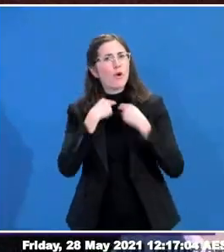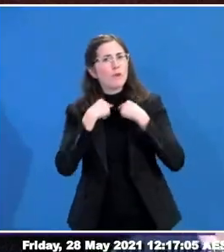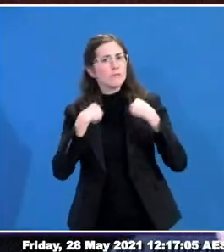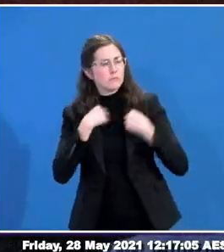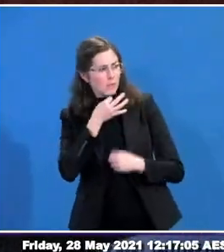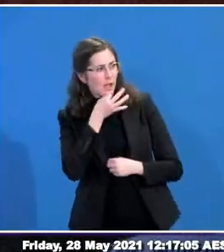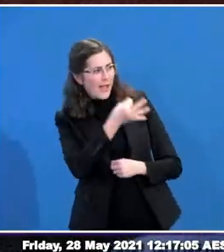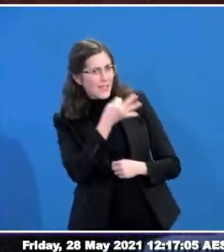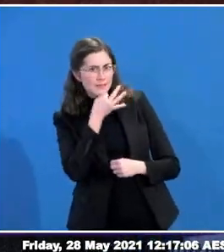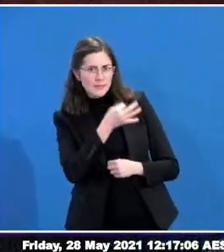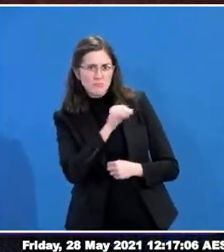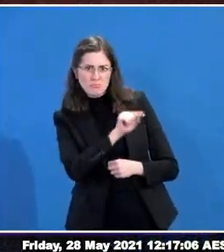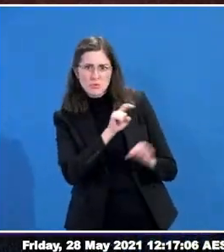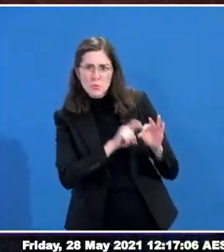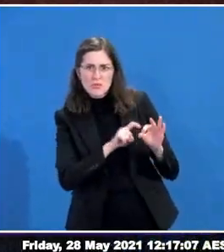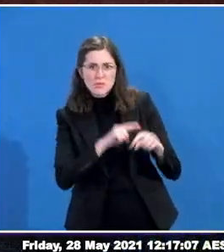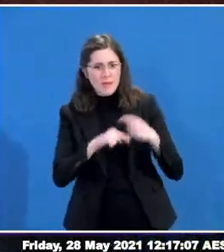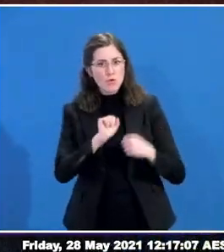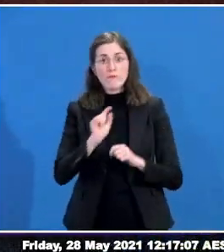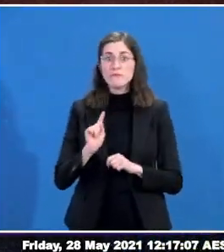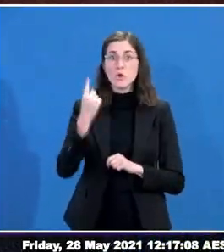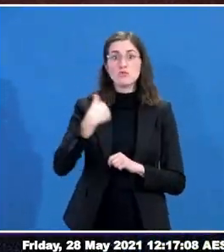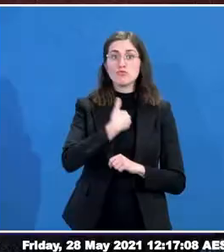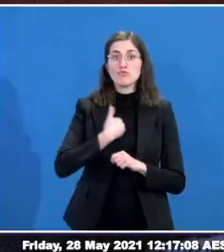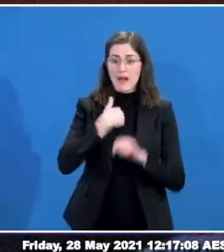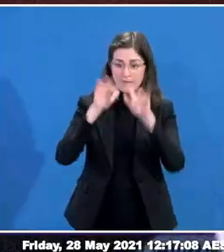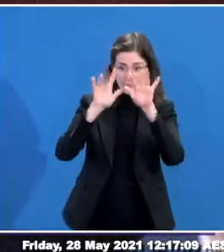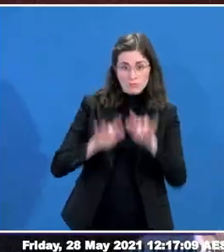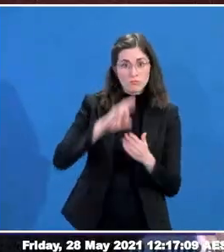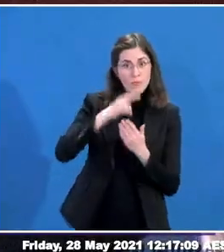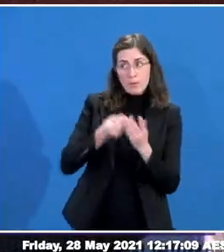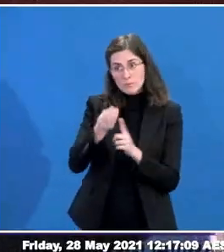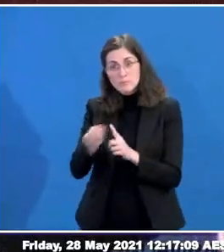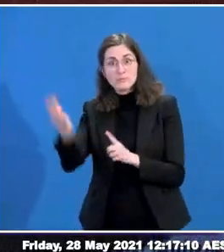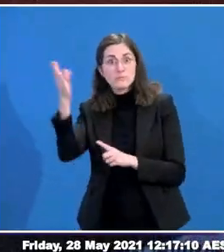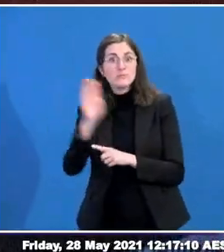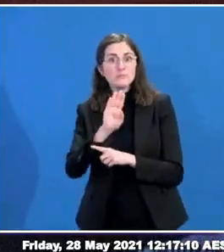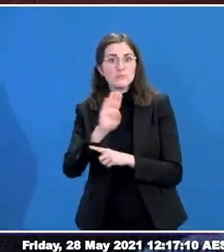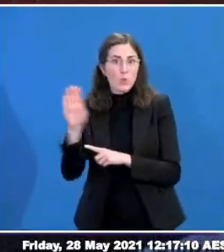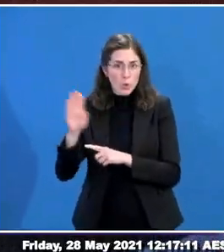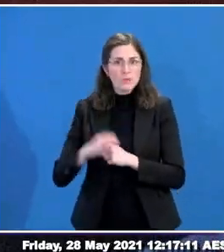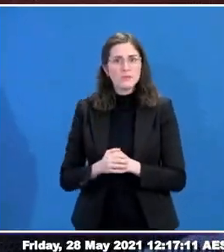initial draft of this document obtained some of your subjective thoughts on